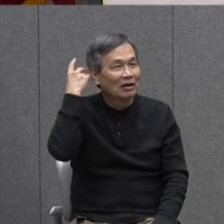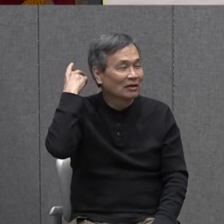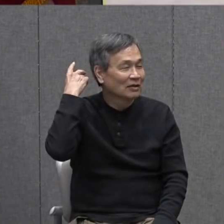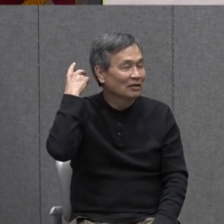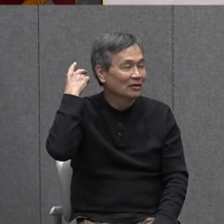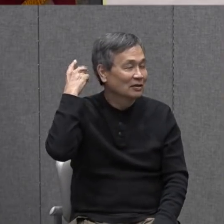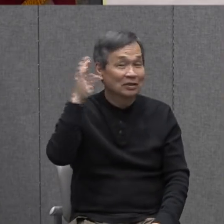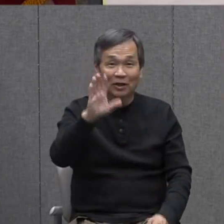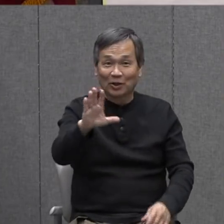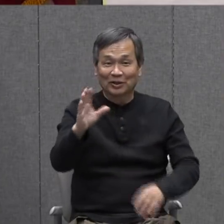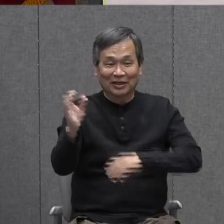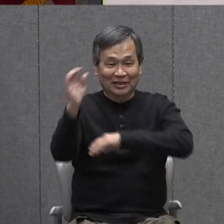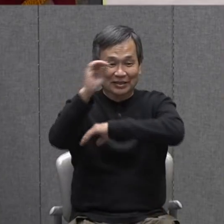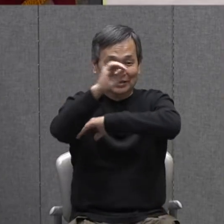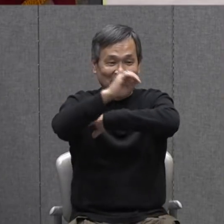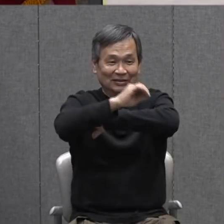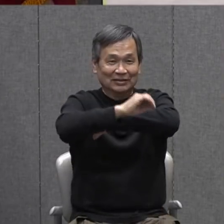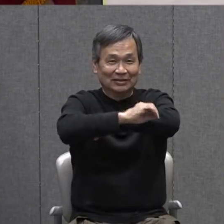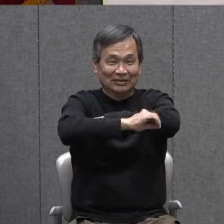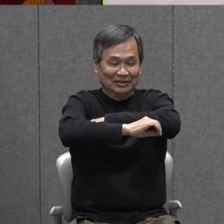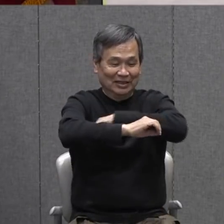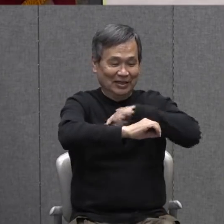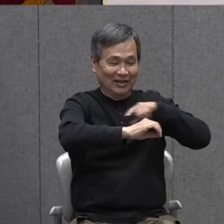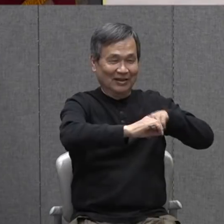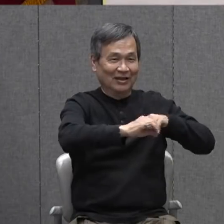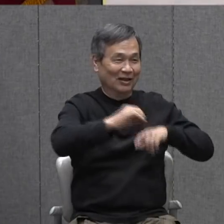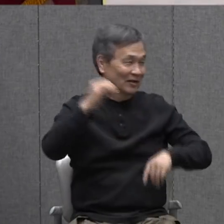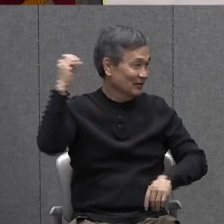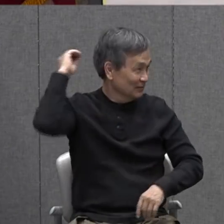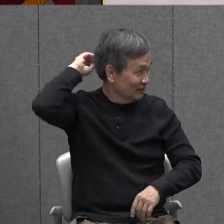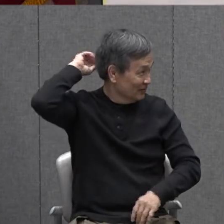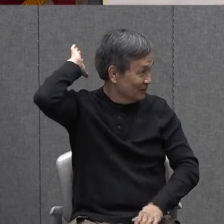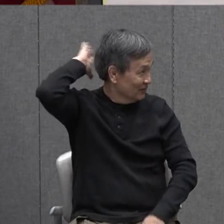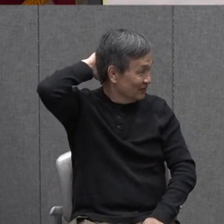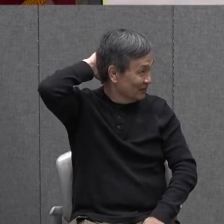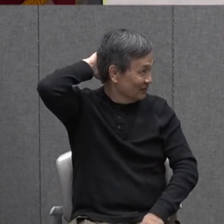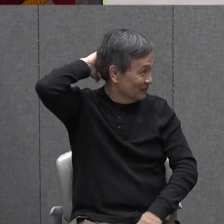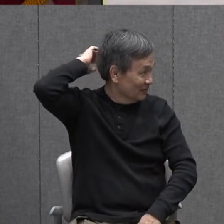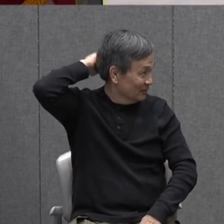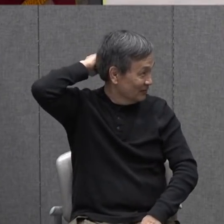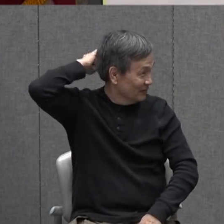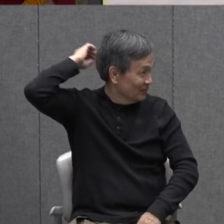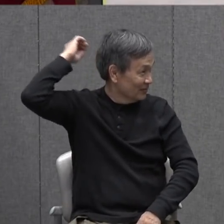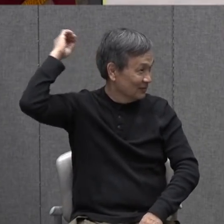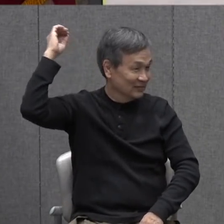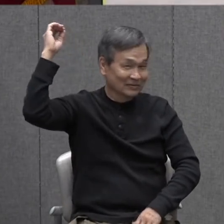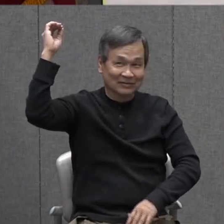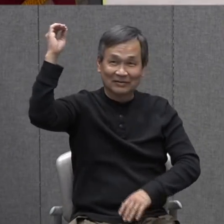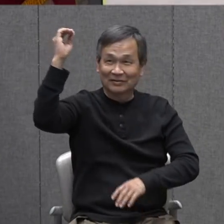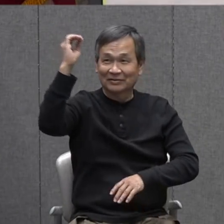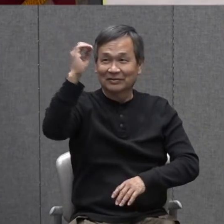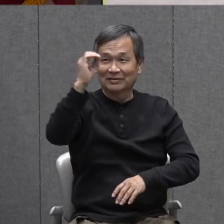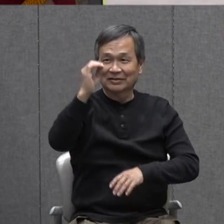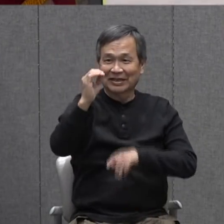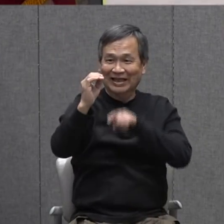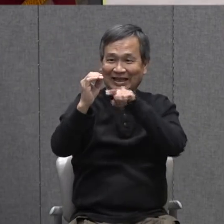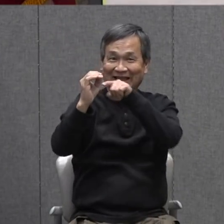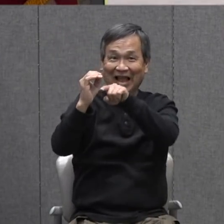It was a very magical moment for me. And as an artist you can take those magical moments and you can turn them into artwork.